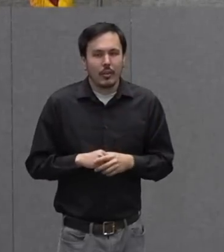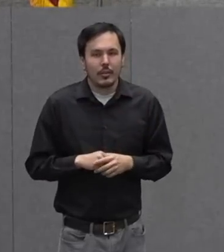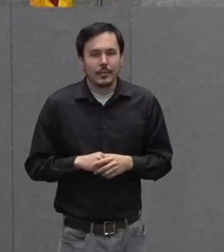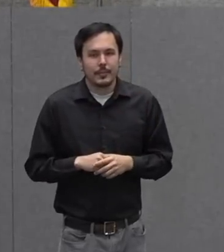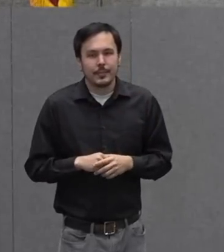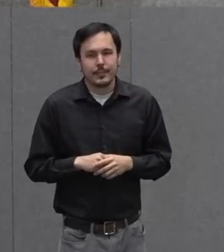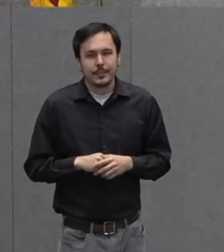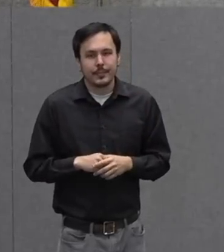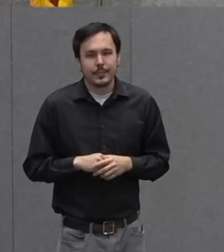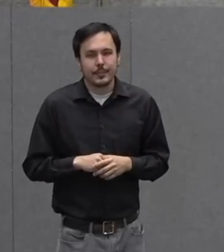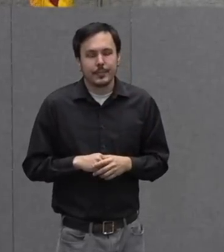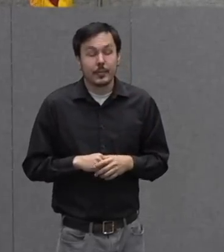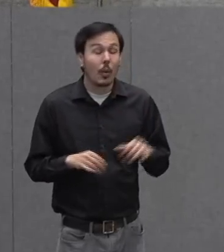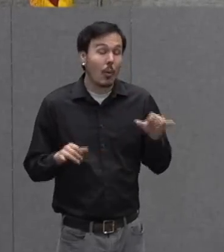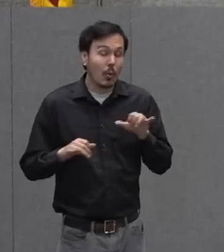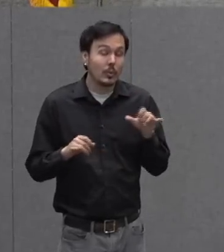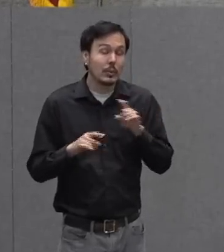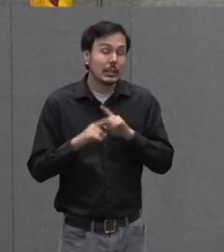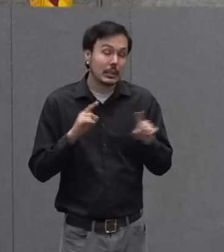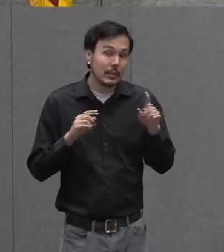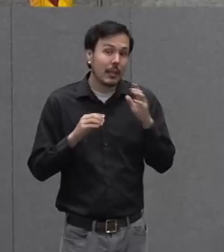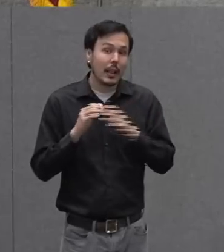And different from the paper.